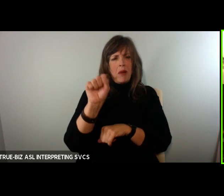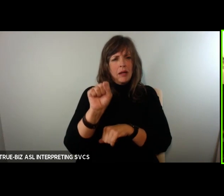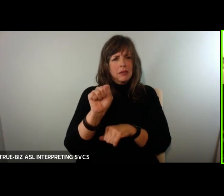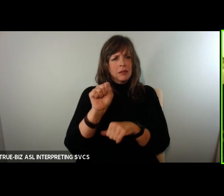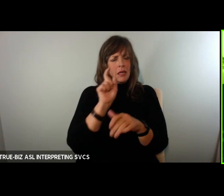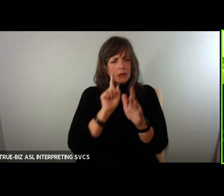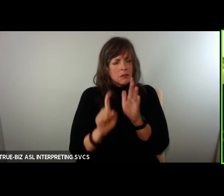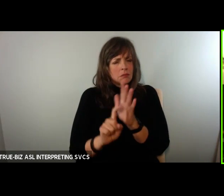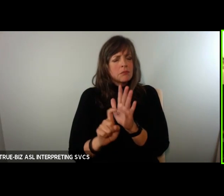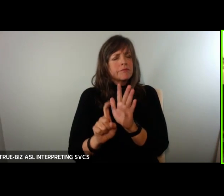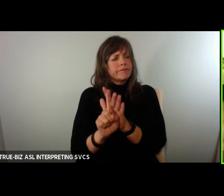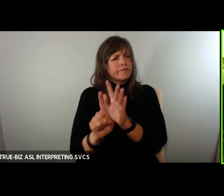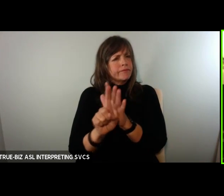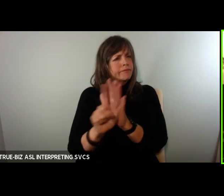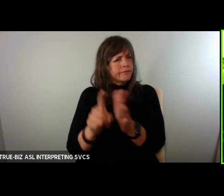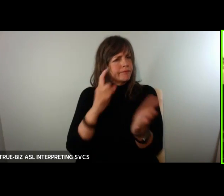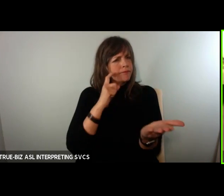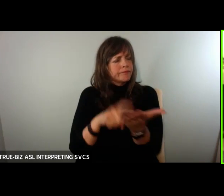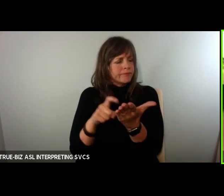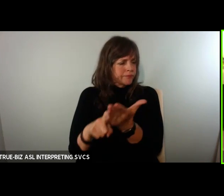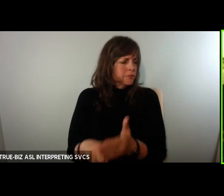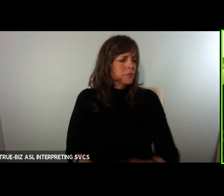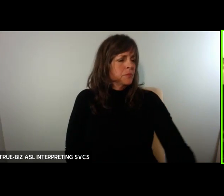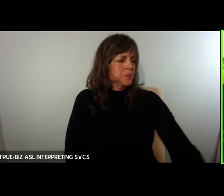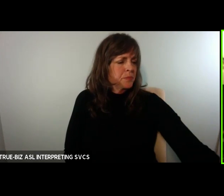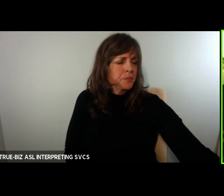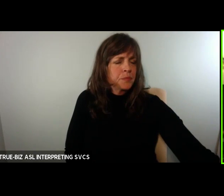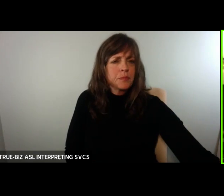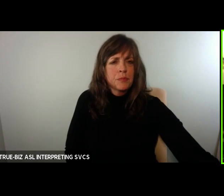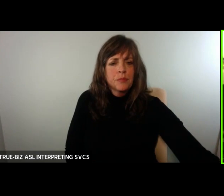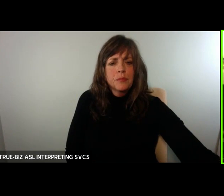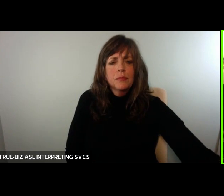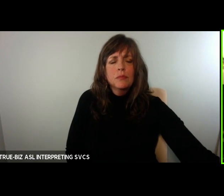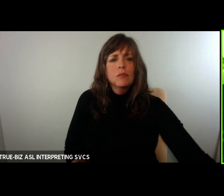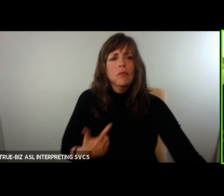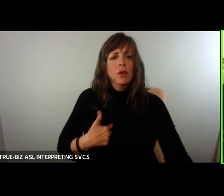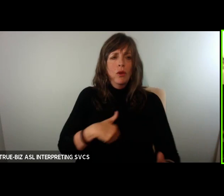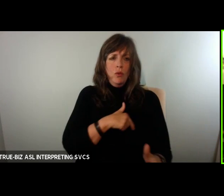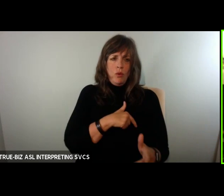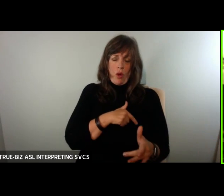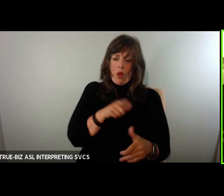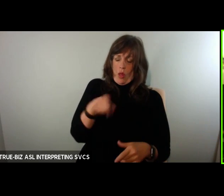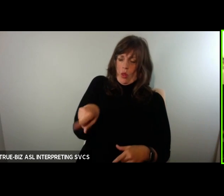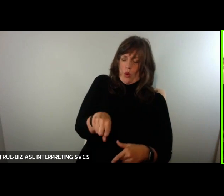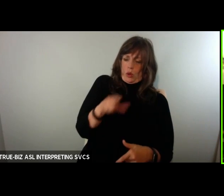We're often holding, those of us who are often new to this kind of work are often holding tight to the promised comforts